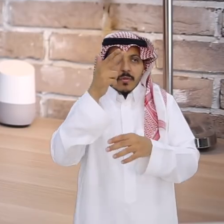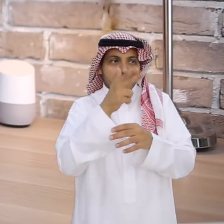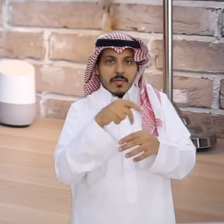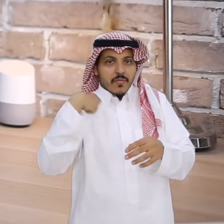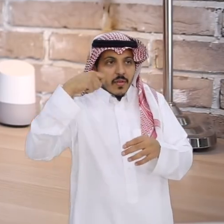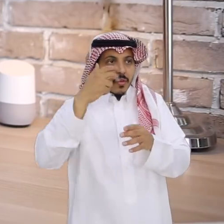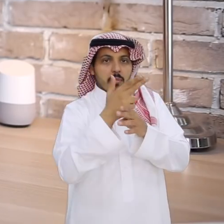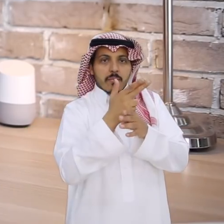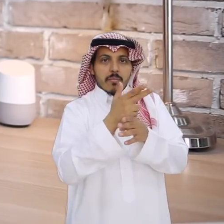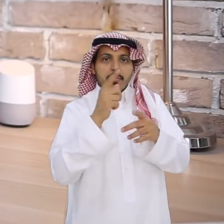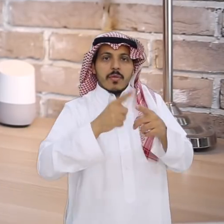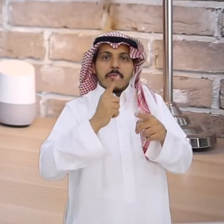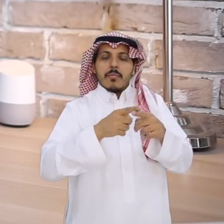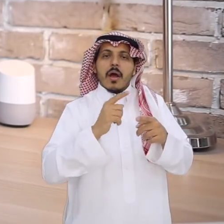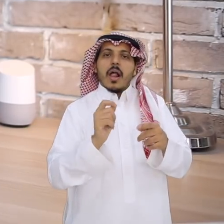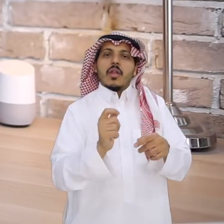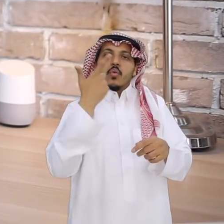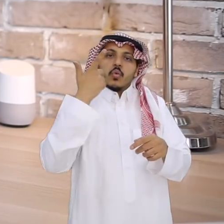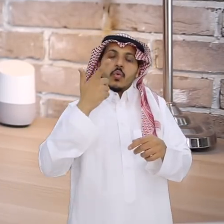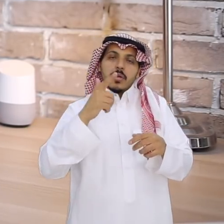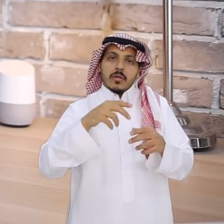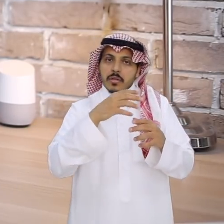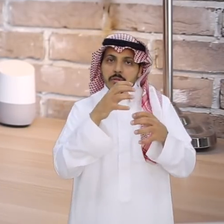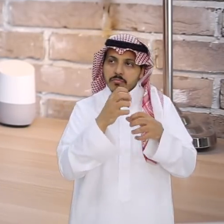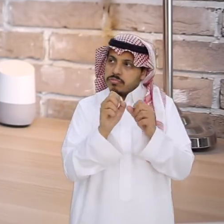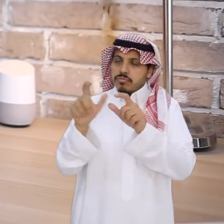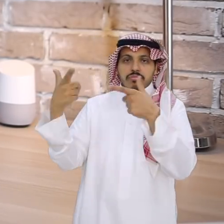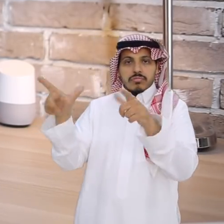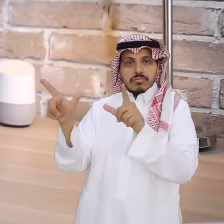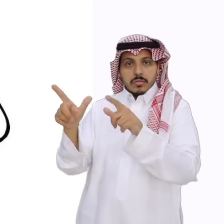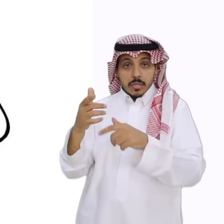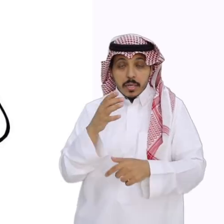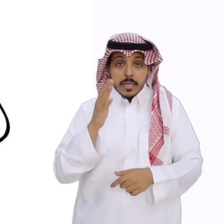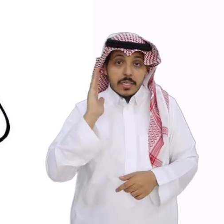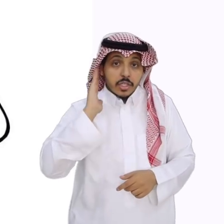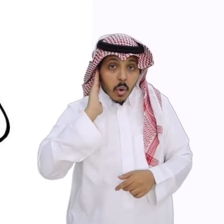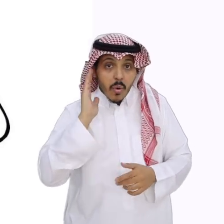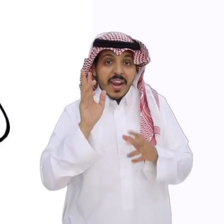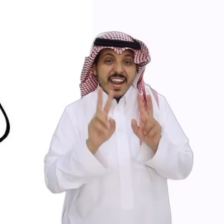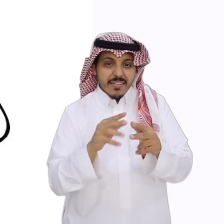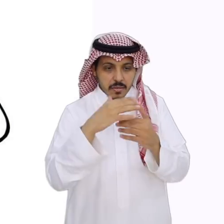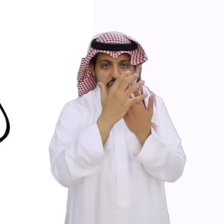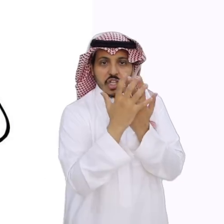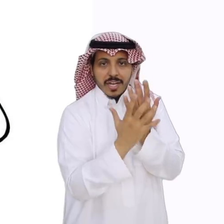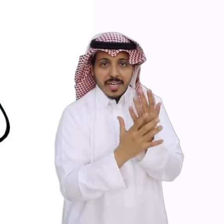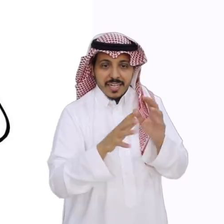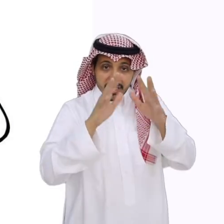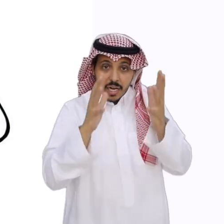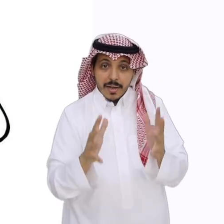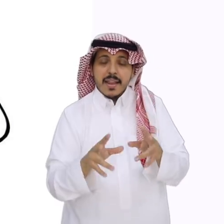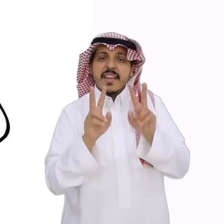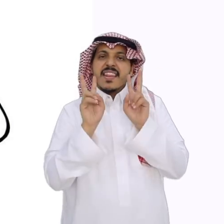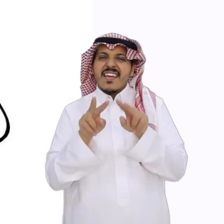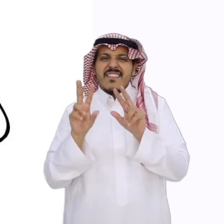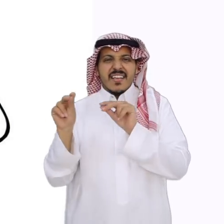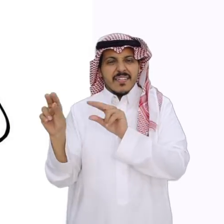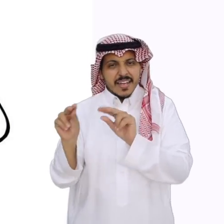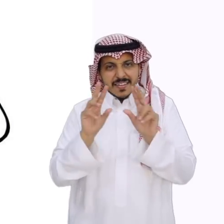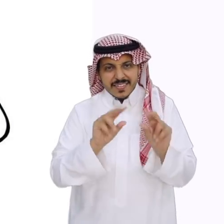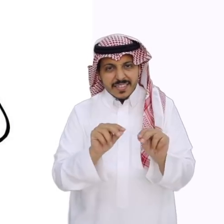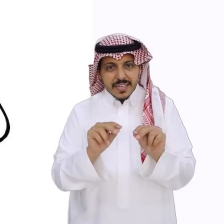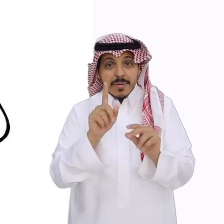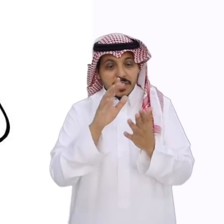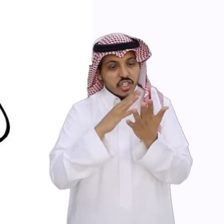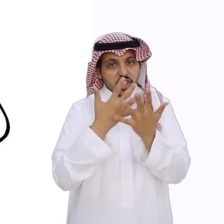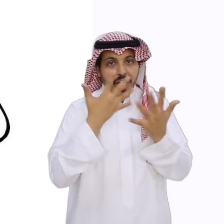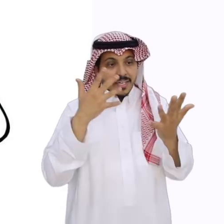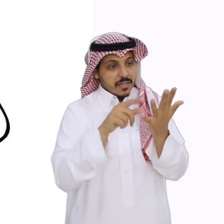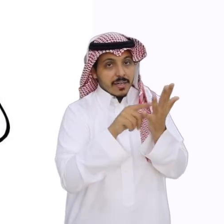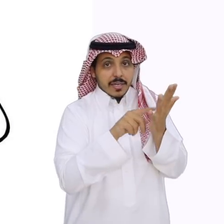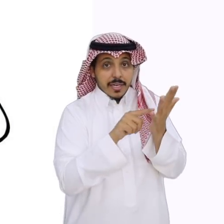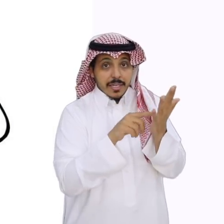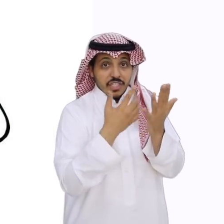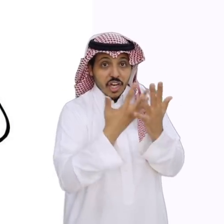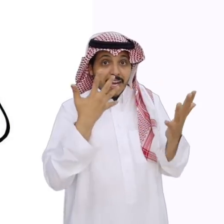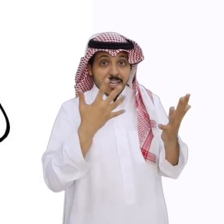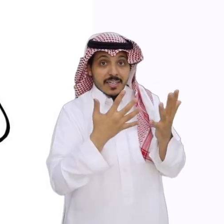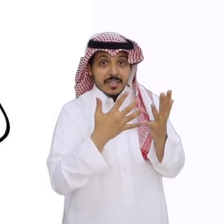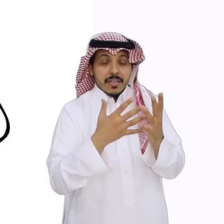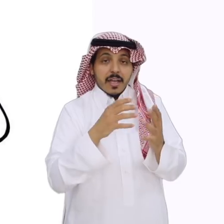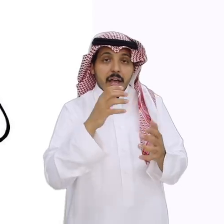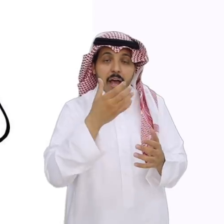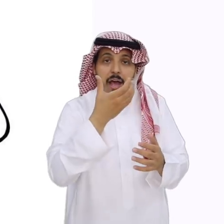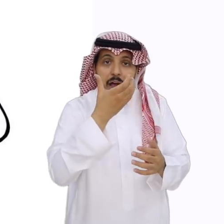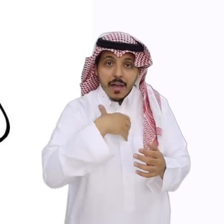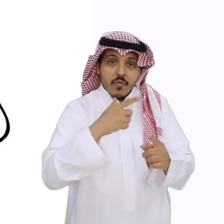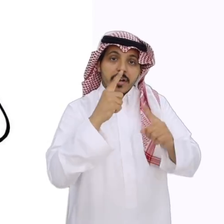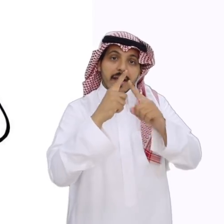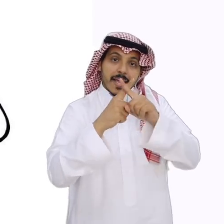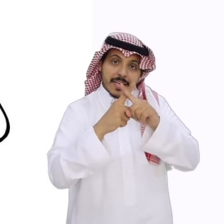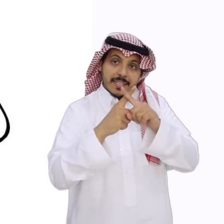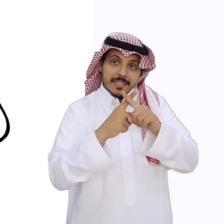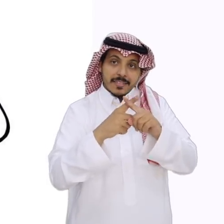According to the leaked covers of the new iPhone SE, it will have the same body of the previous one, but the screen will be the same one as the iPhone X.